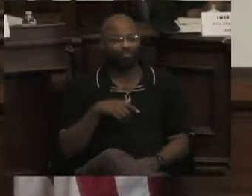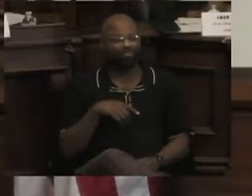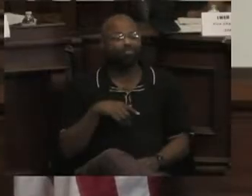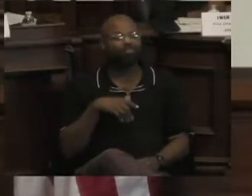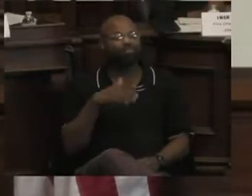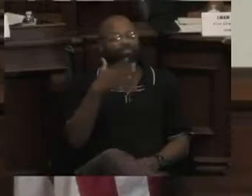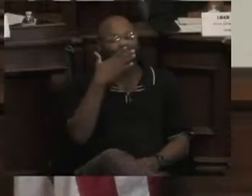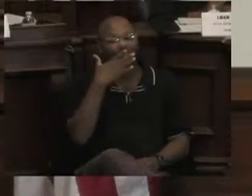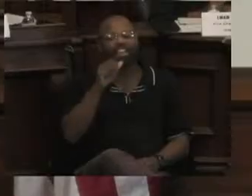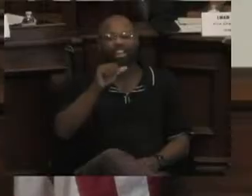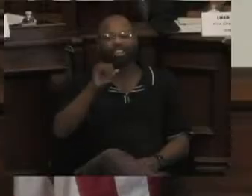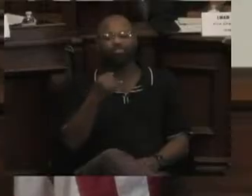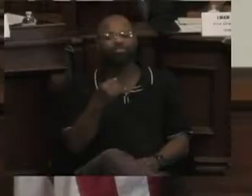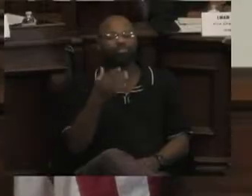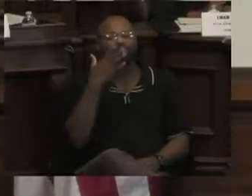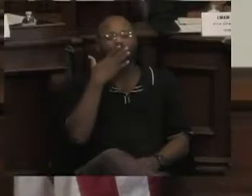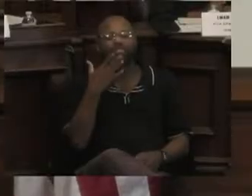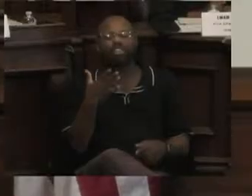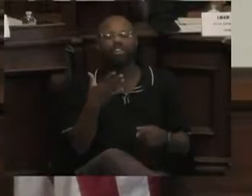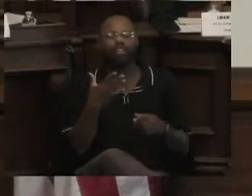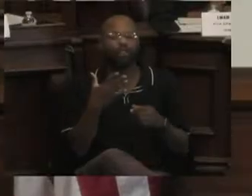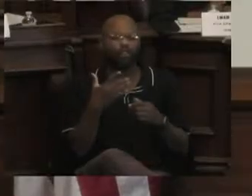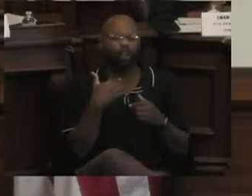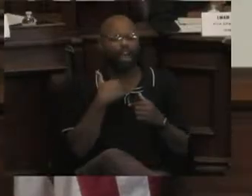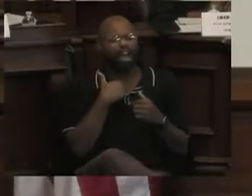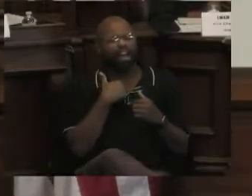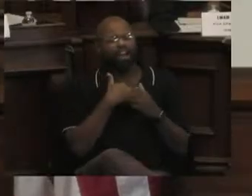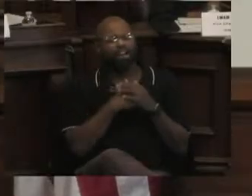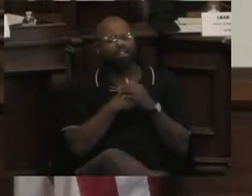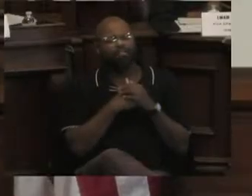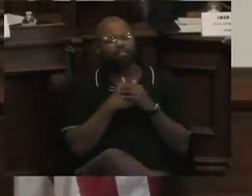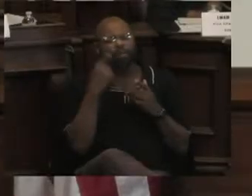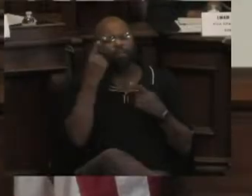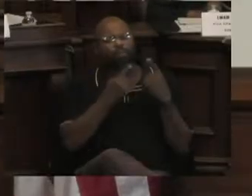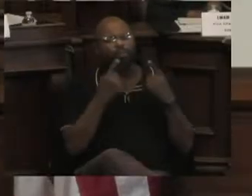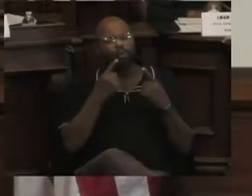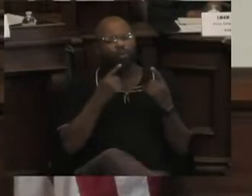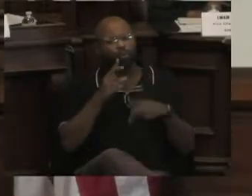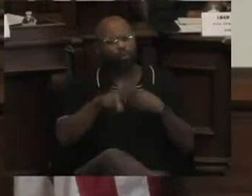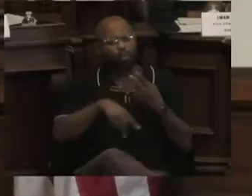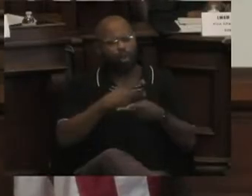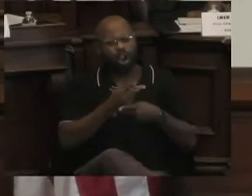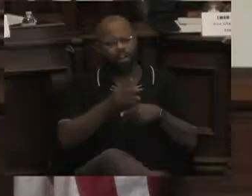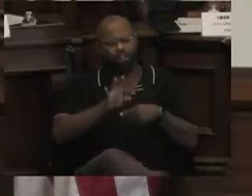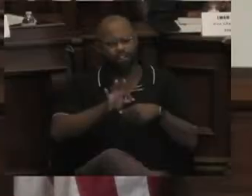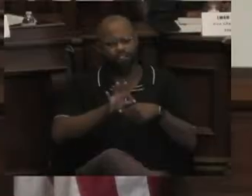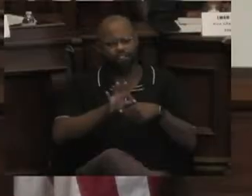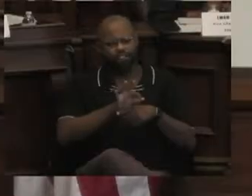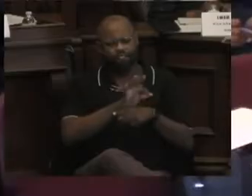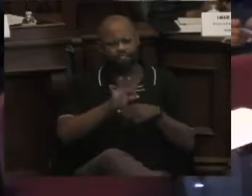policies and procedures. Thank you so much. Nice. And yes, yes.